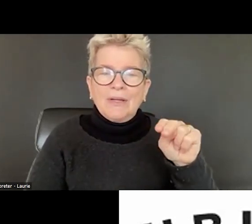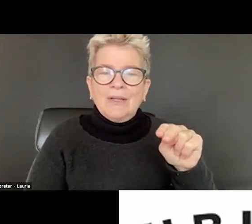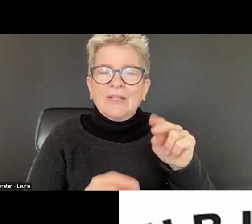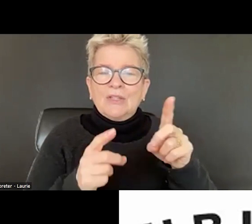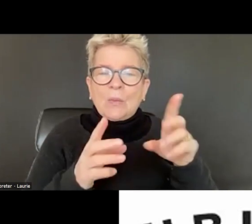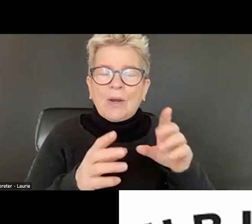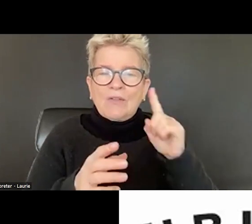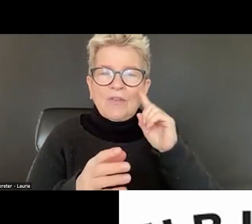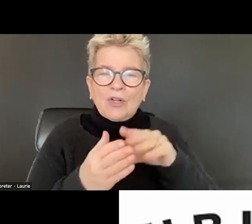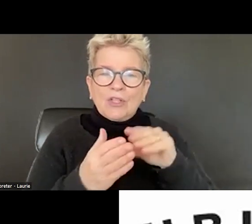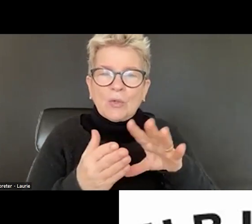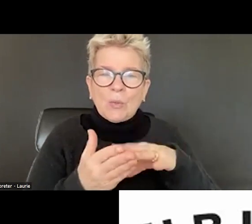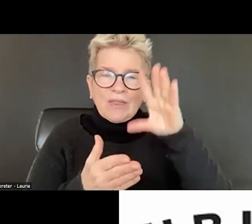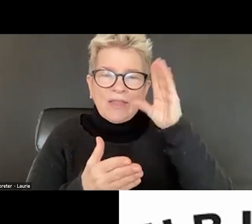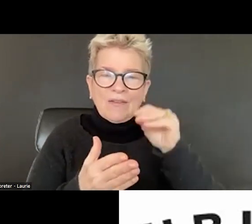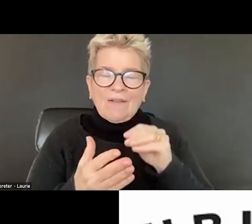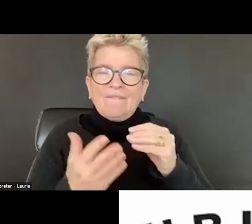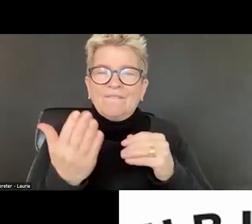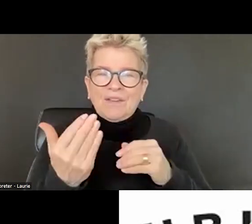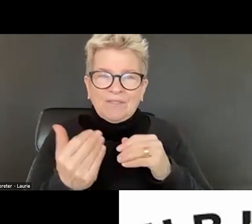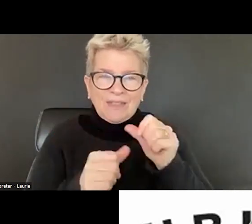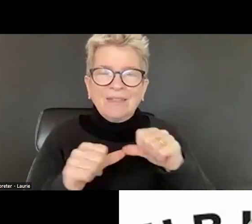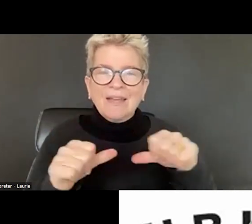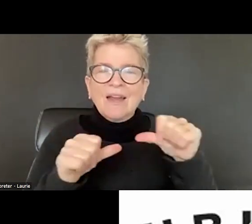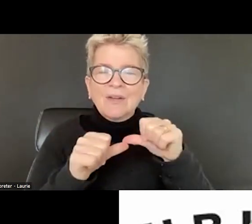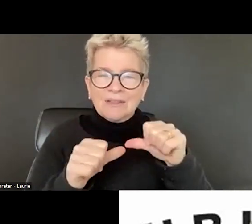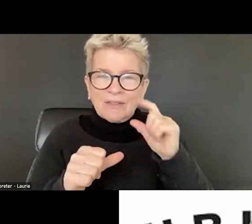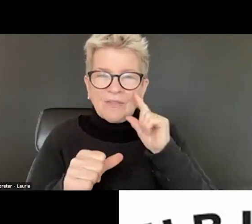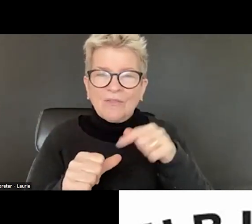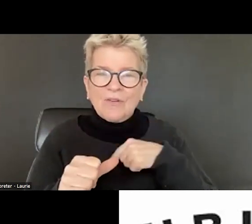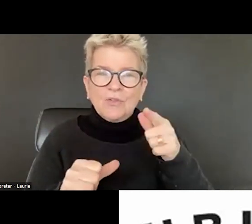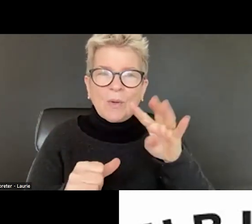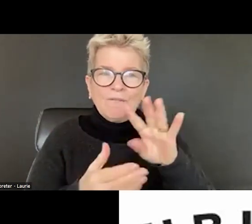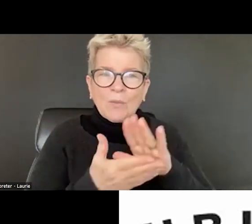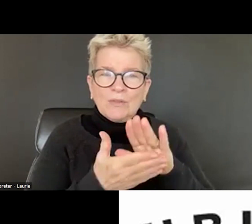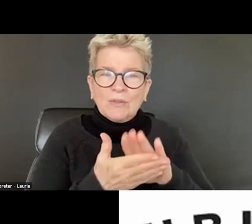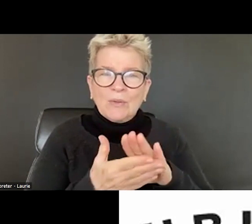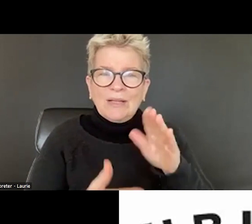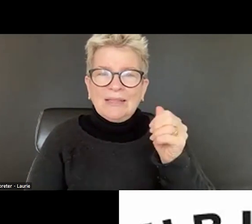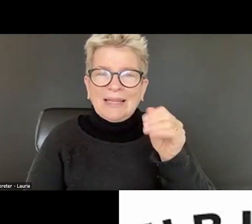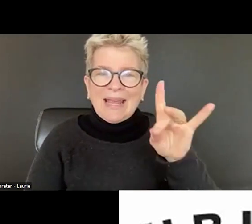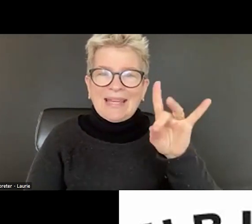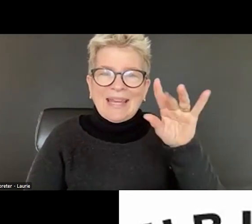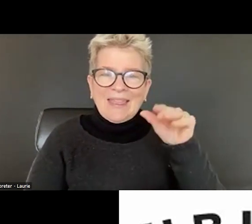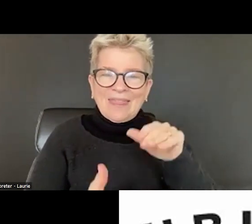She leads over 15 areas of responsibility for 24 schools and nearly 18,000 students.